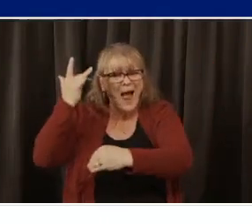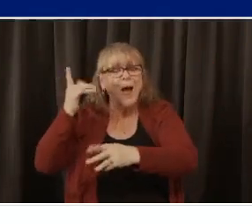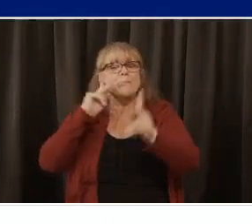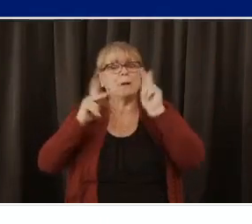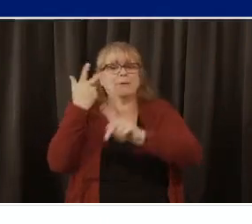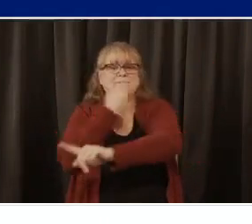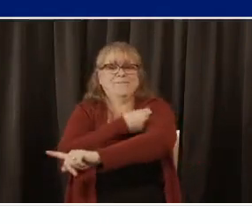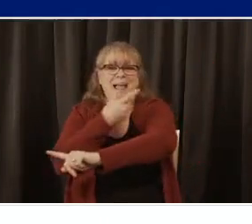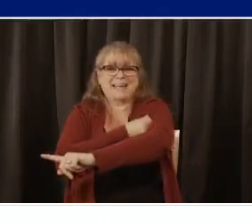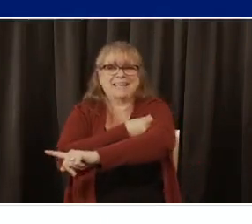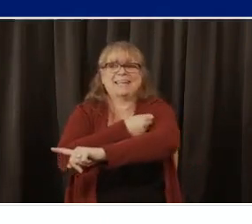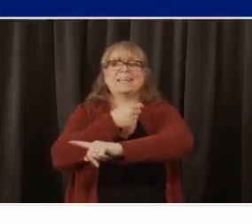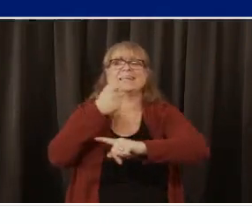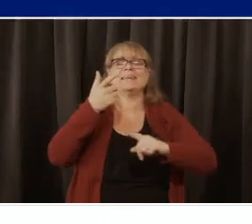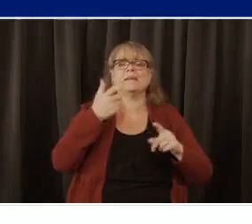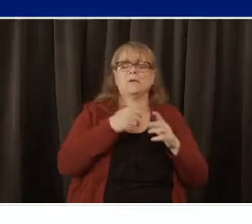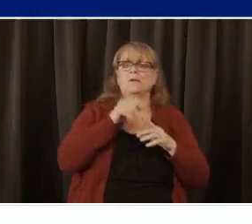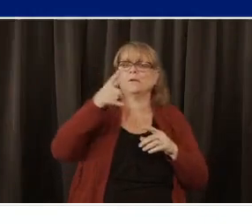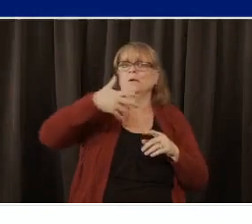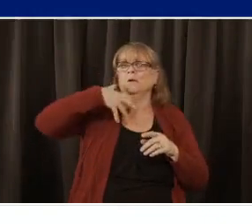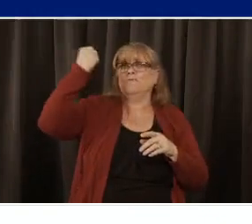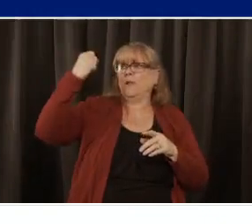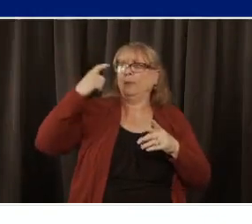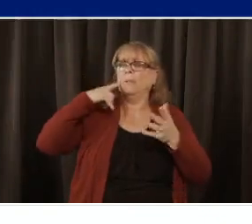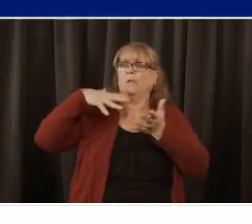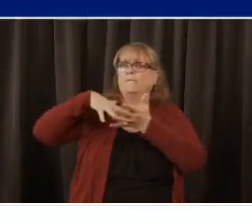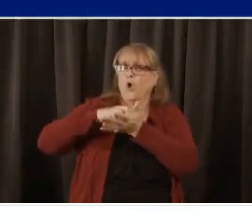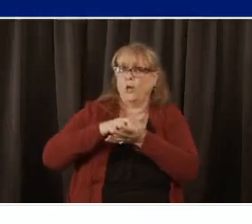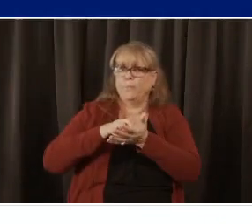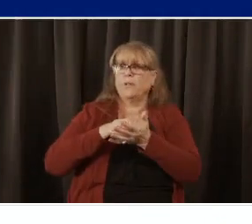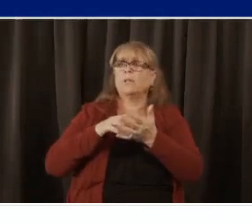But just as the fourth wave looks different, With regard to our case trends